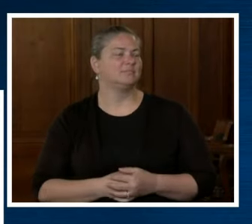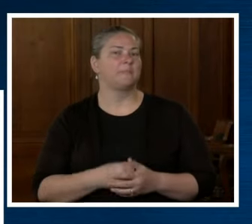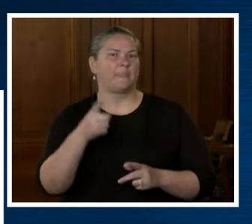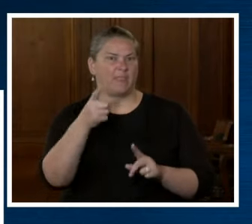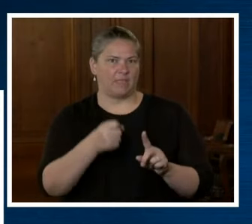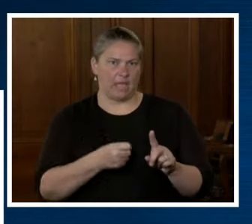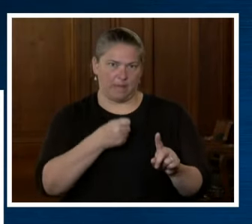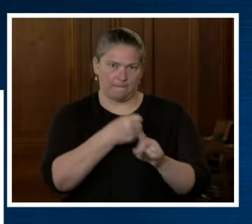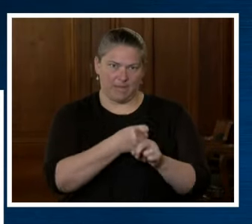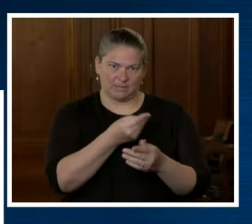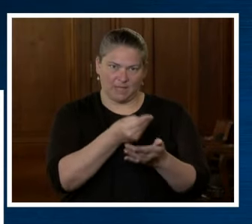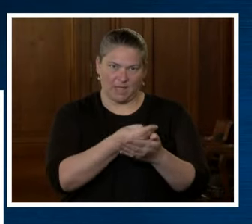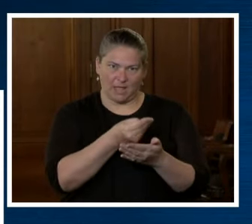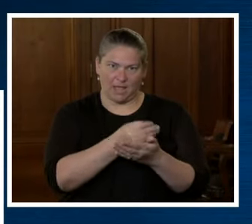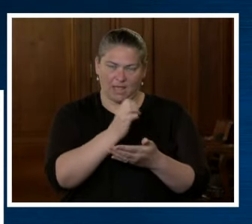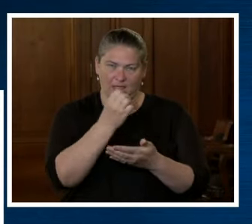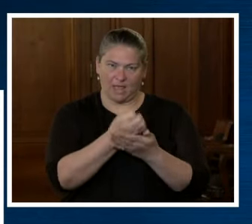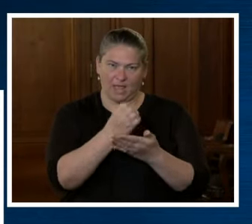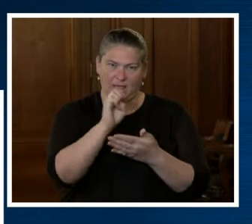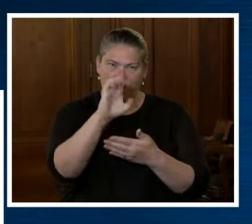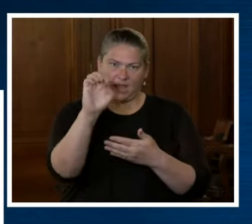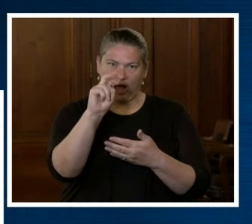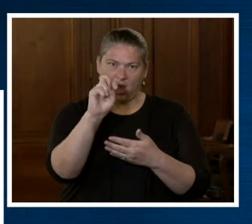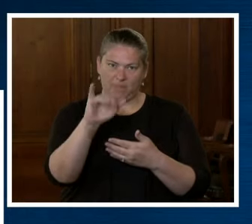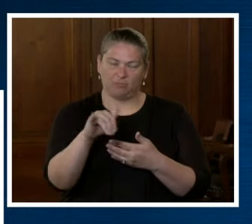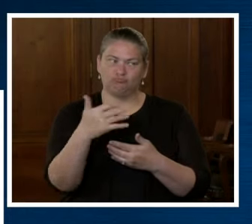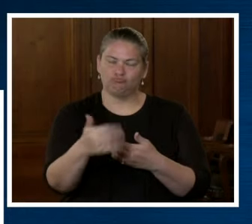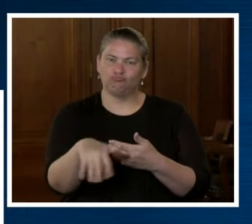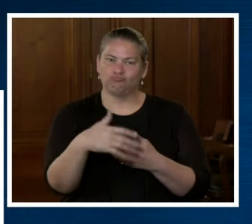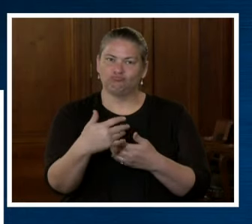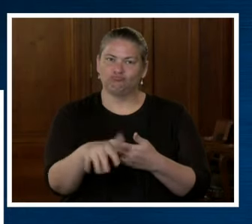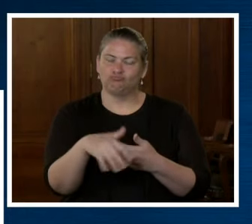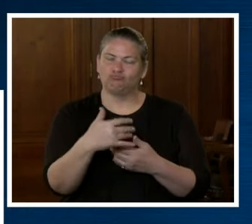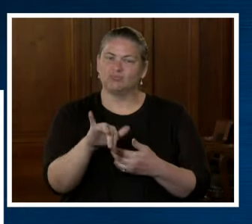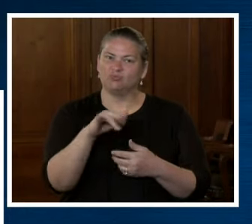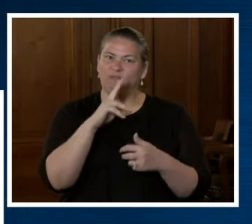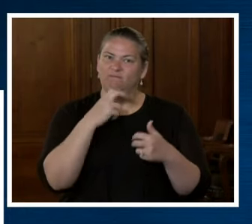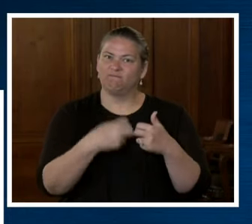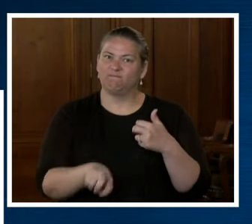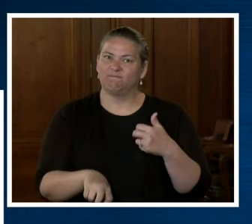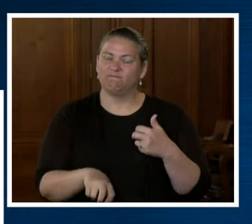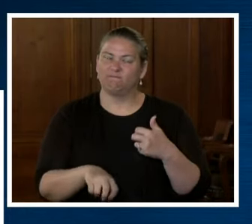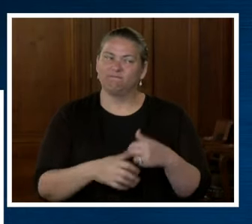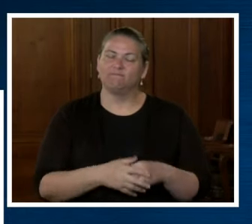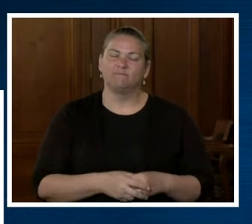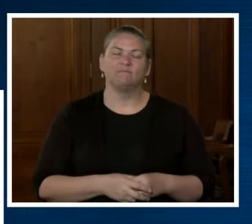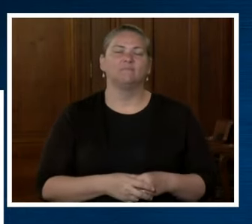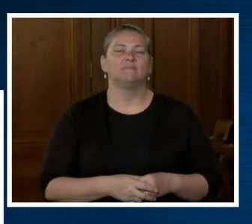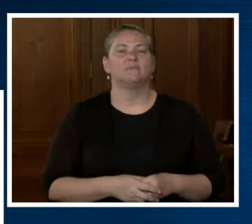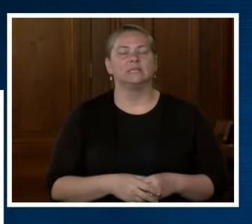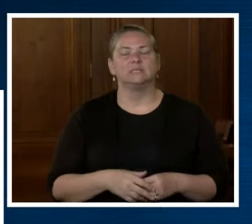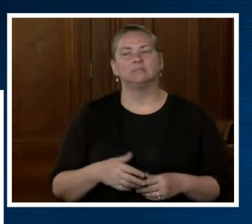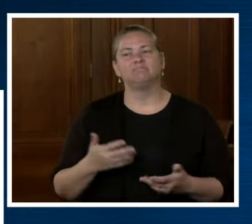TO DO BETTER. ITS IMPACT ON OUR BUDGET IS GOING TO BE DEVASTATING WITHOUT FEDERAL HELP. DEVASTATING.